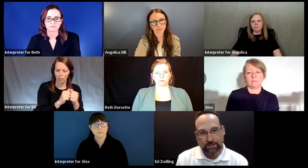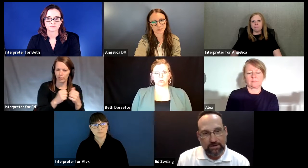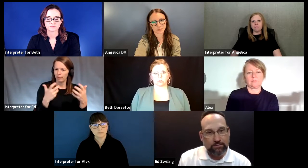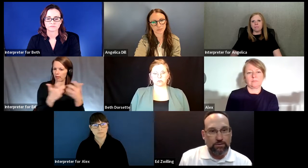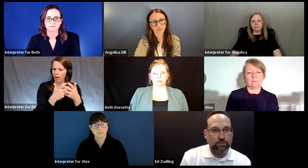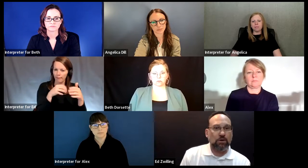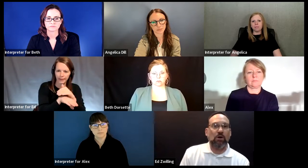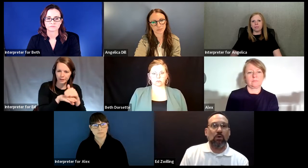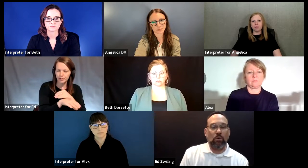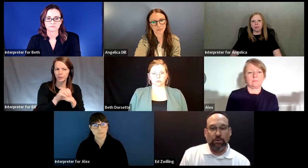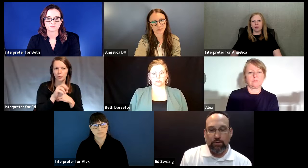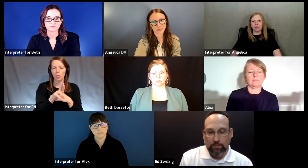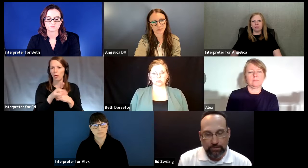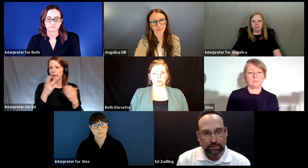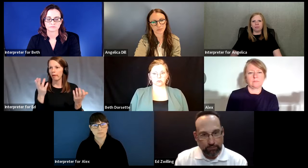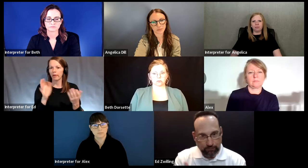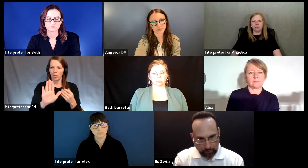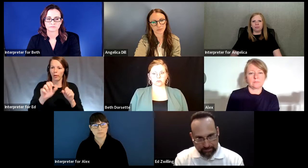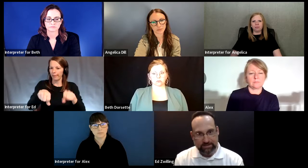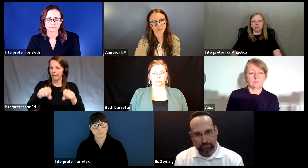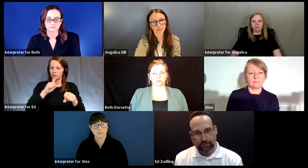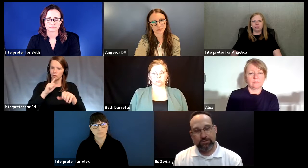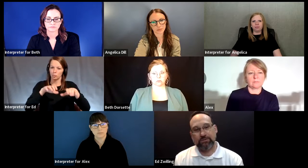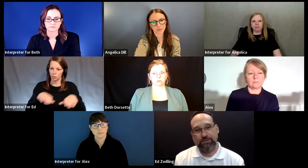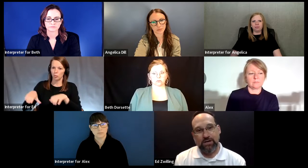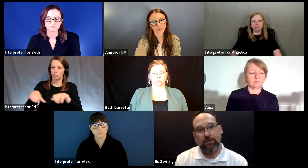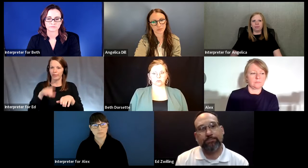during the interview or your ability to perform the essential functions of the job.